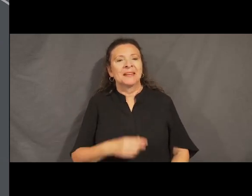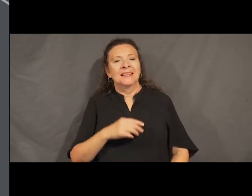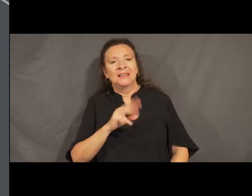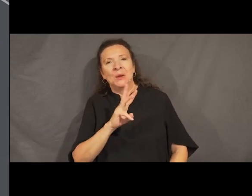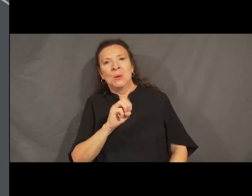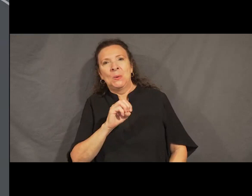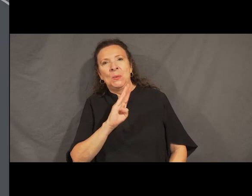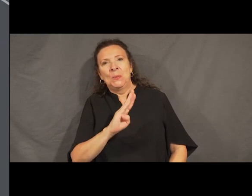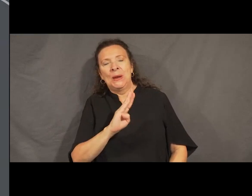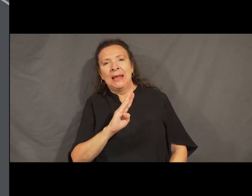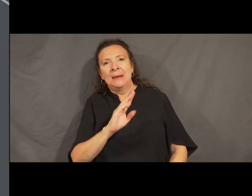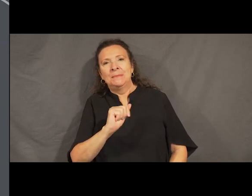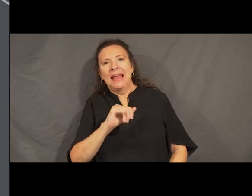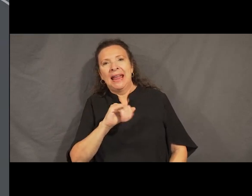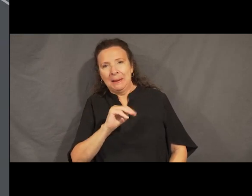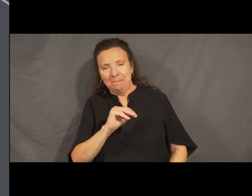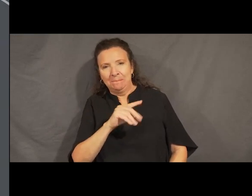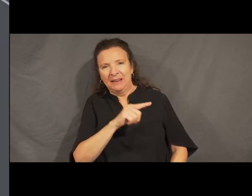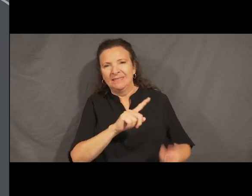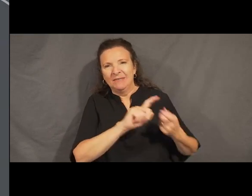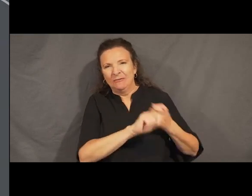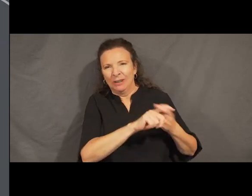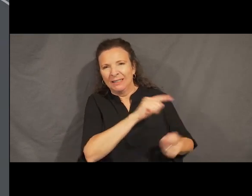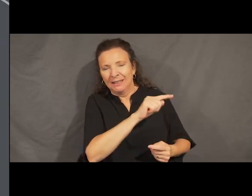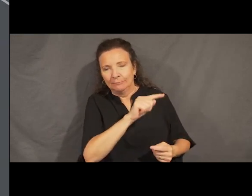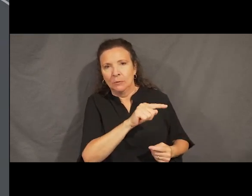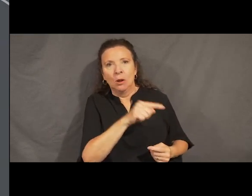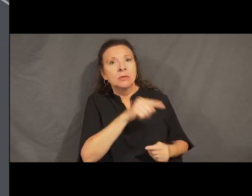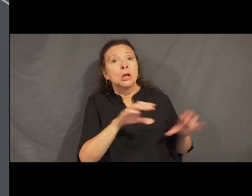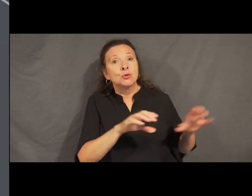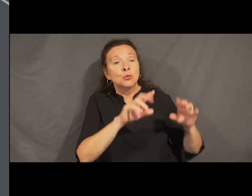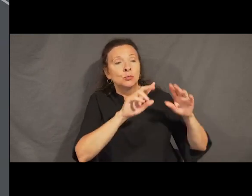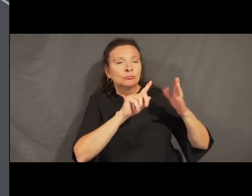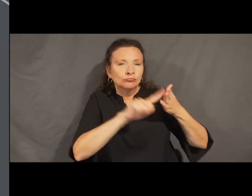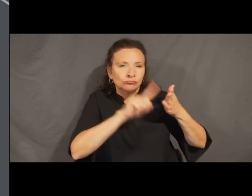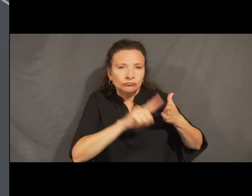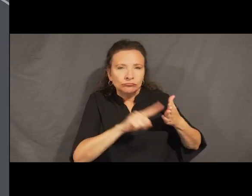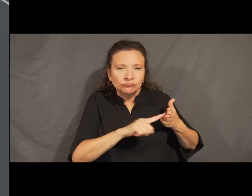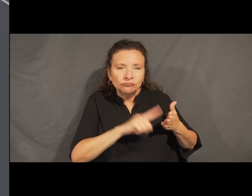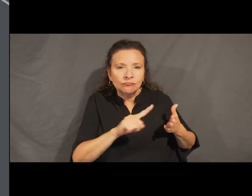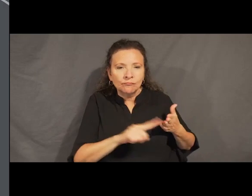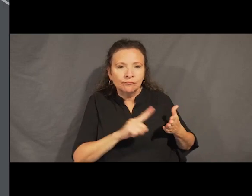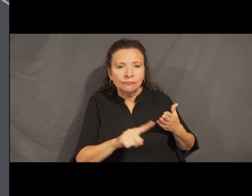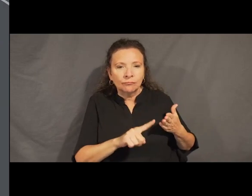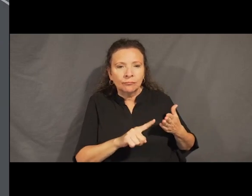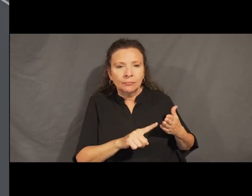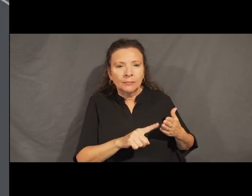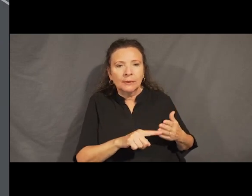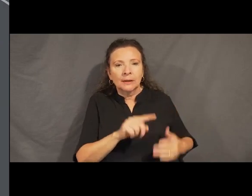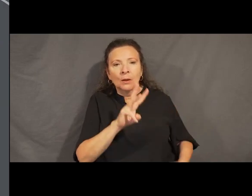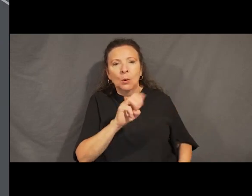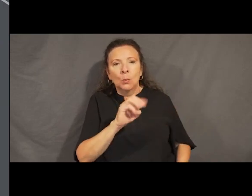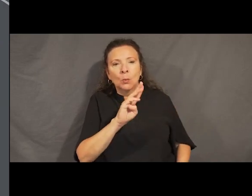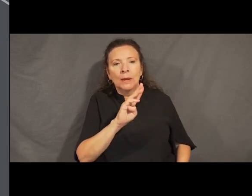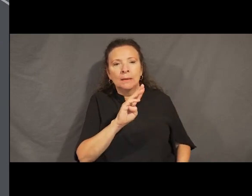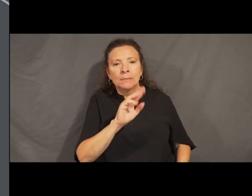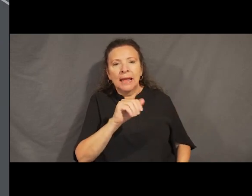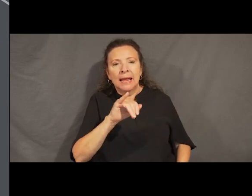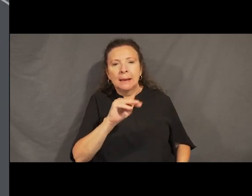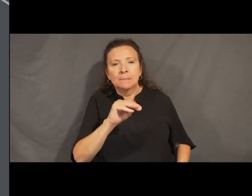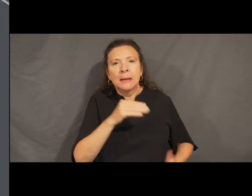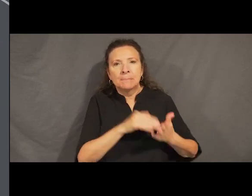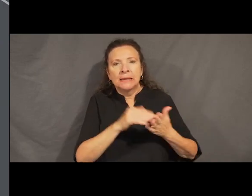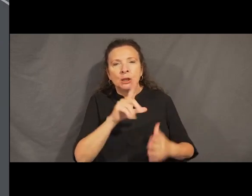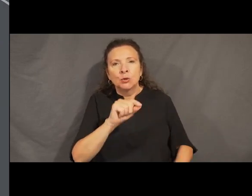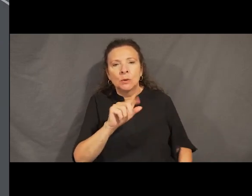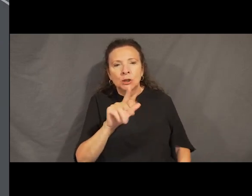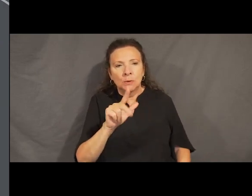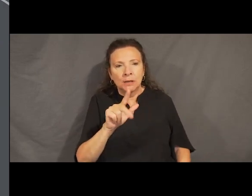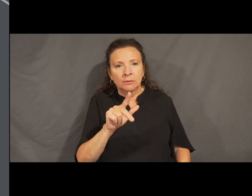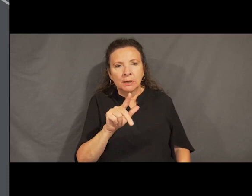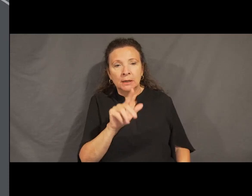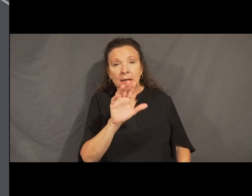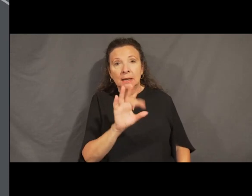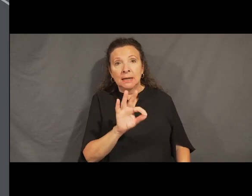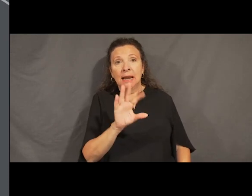they have this fabulous research that they do. The WebAIM million in 2023, 96. 3% of home pages had